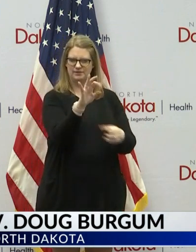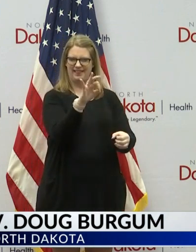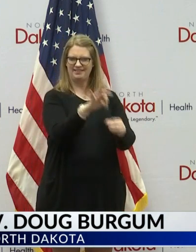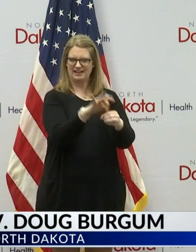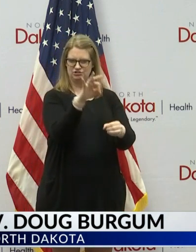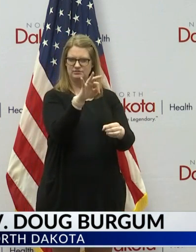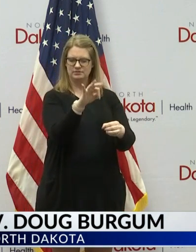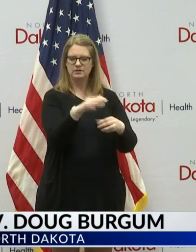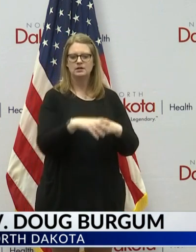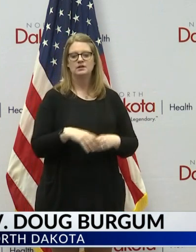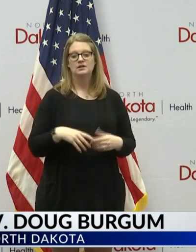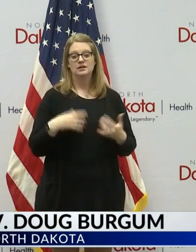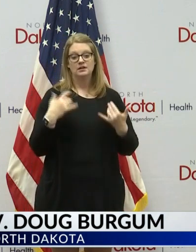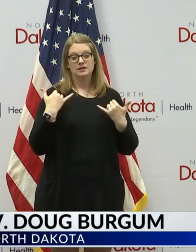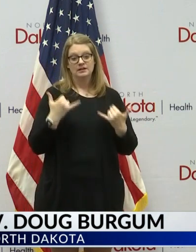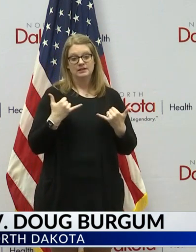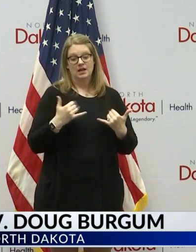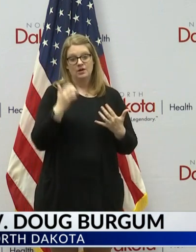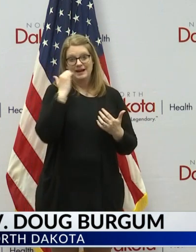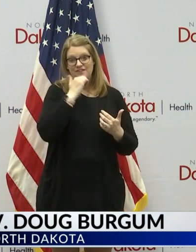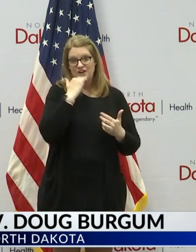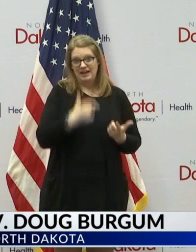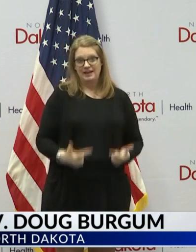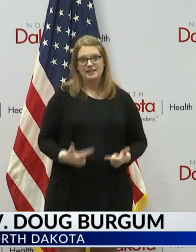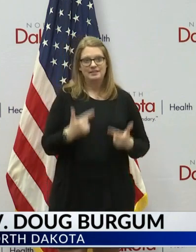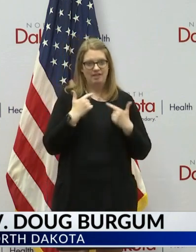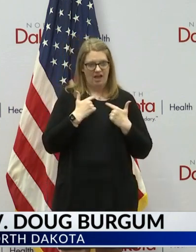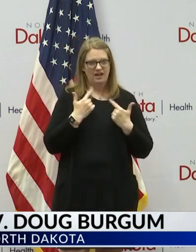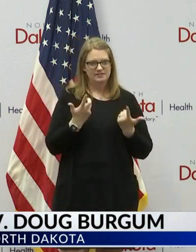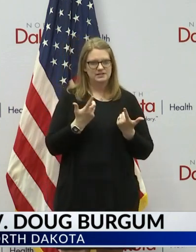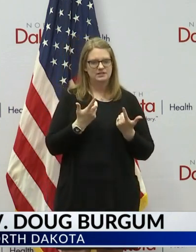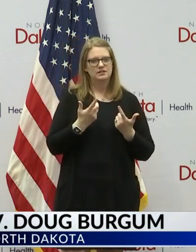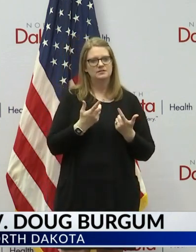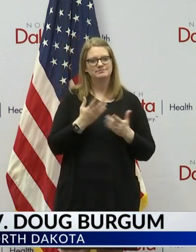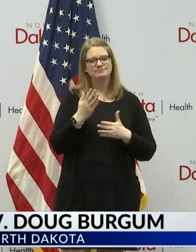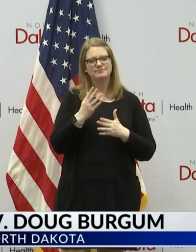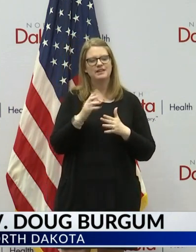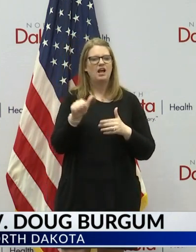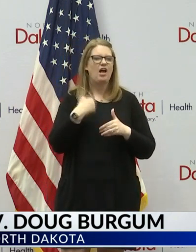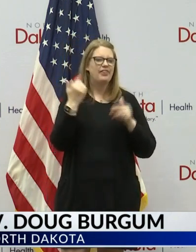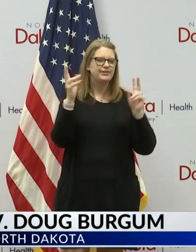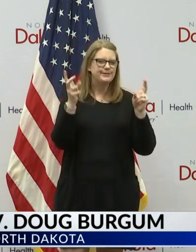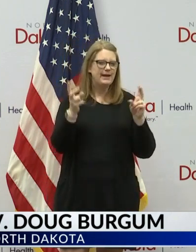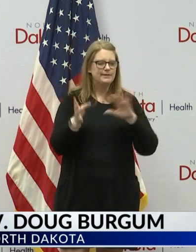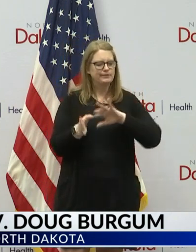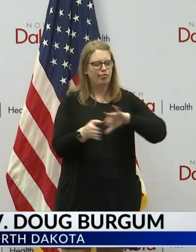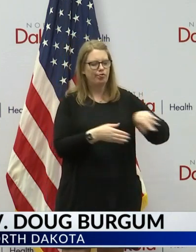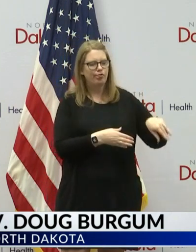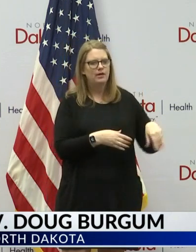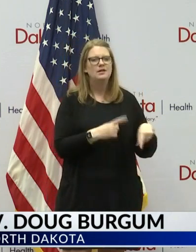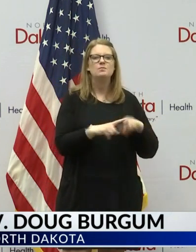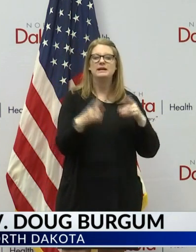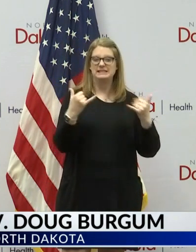THANK YOU. NEXT, THE MAIL IN BALLOT TOPIC.